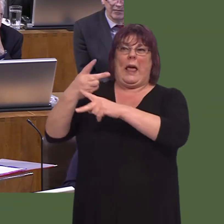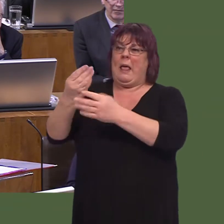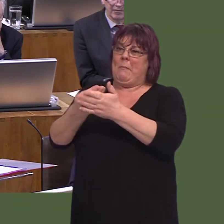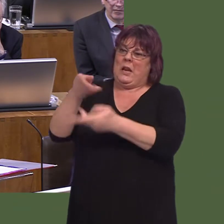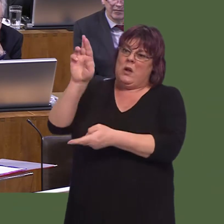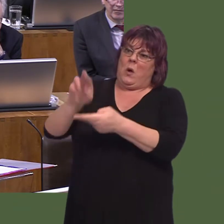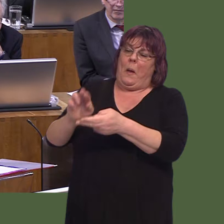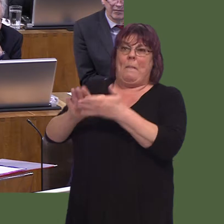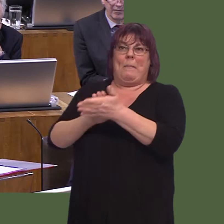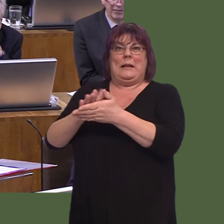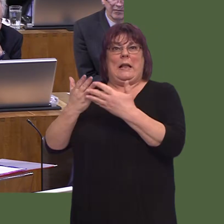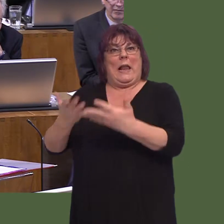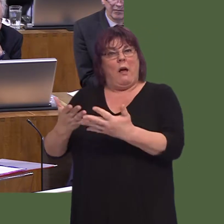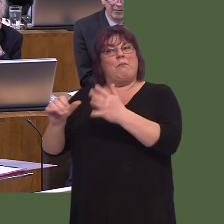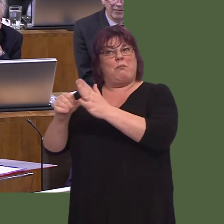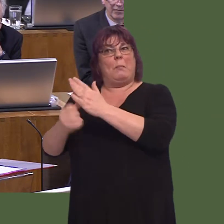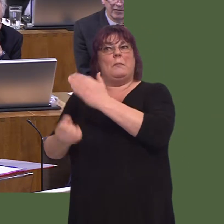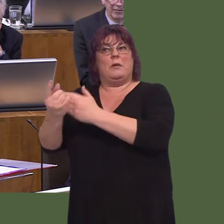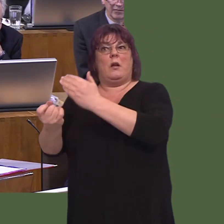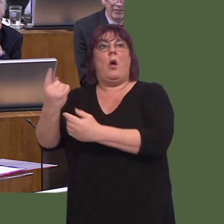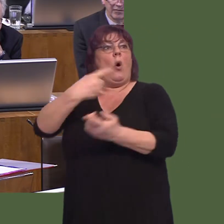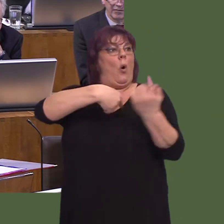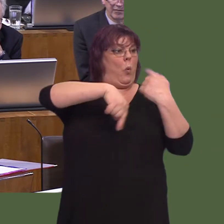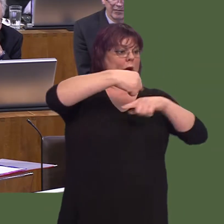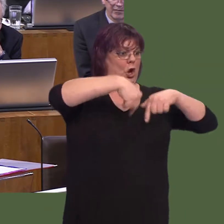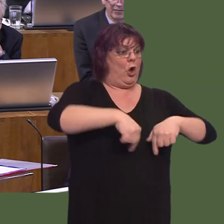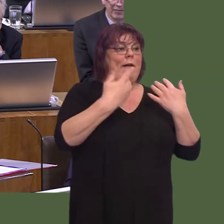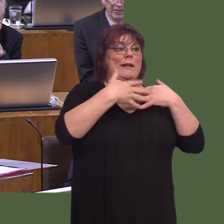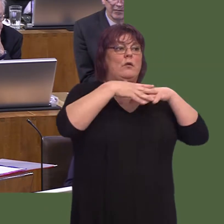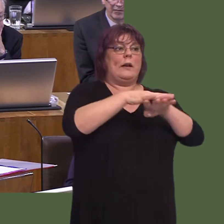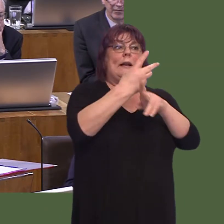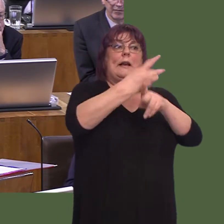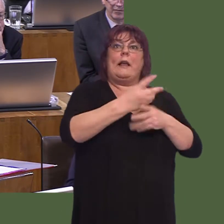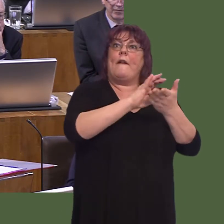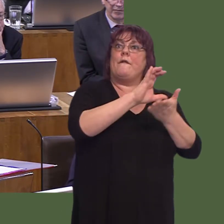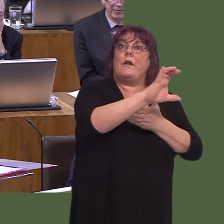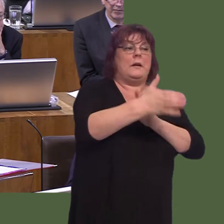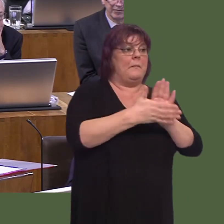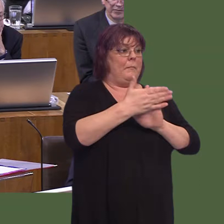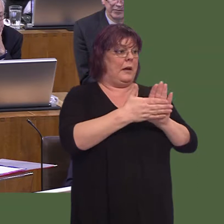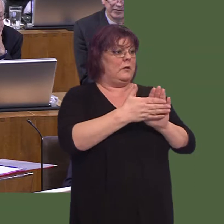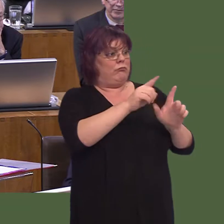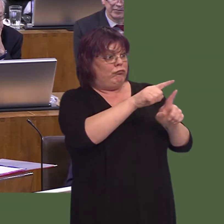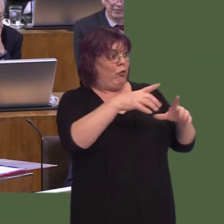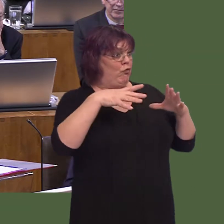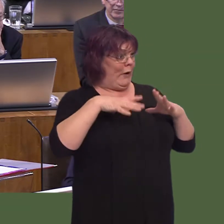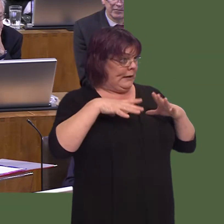We have made sure through, for example, the integrated care fund, that more people can leave hospital when they are ready.